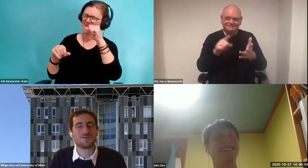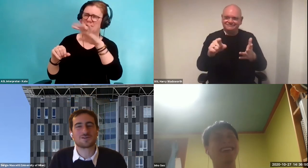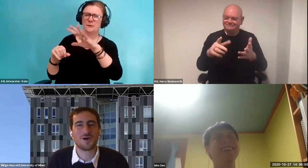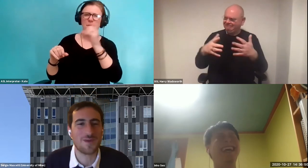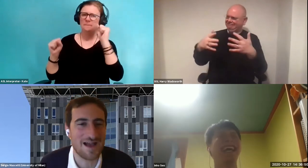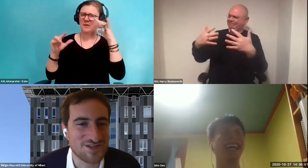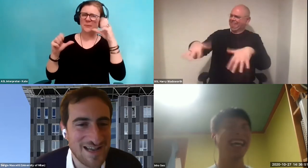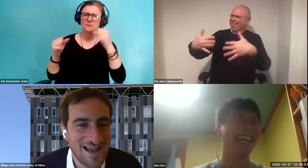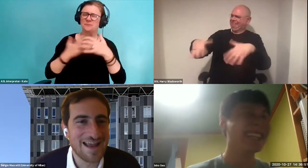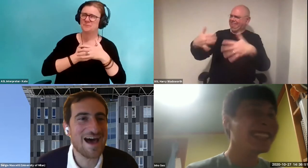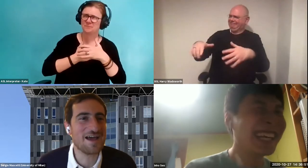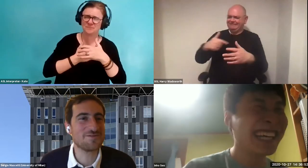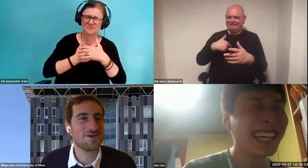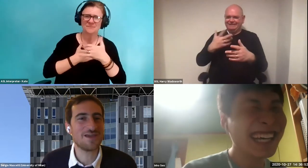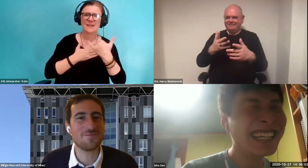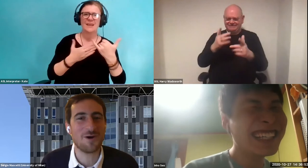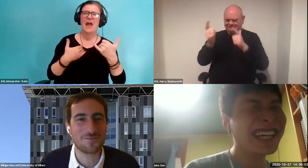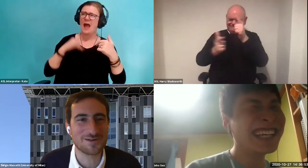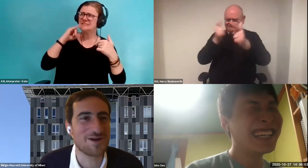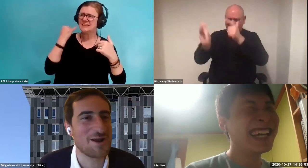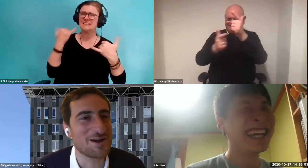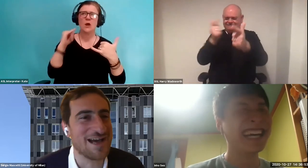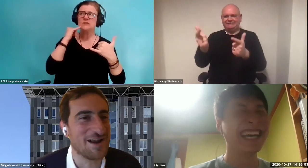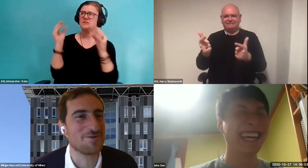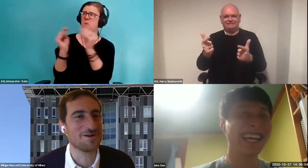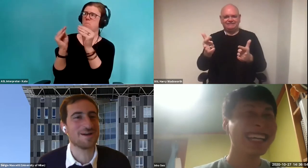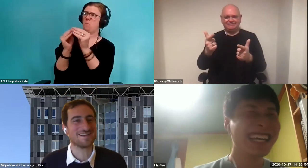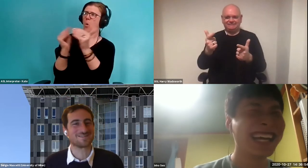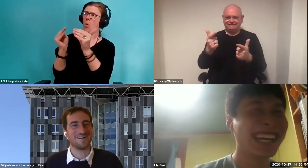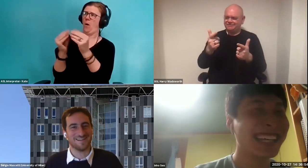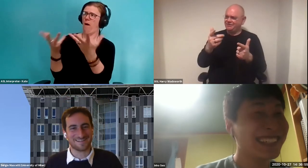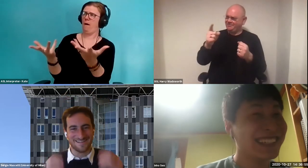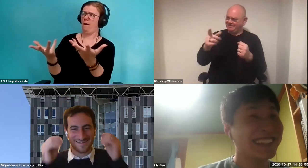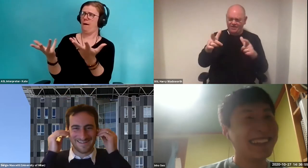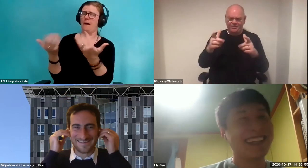I envy you so much and now I envy you even more because we are in lock down and no-one can travel!